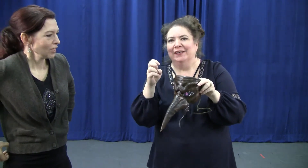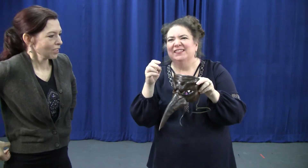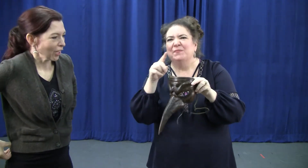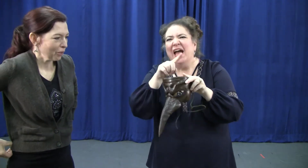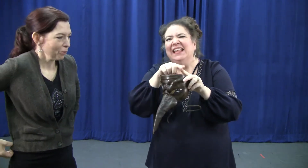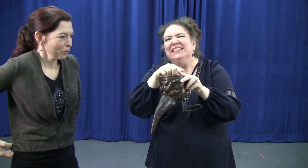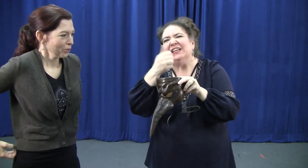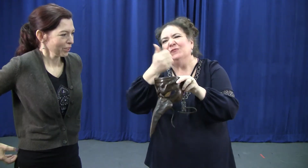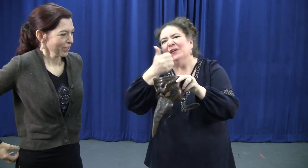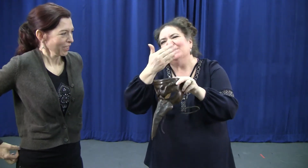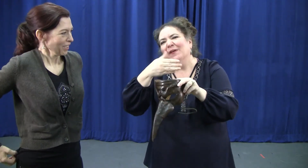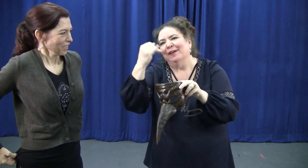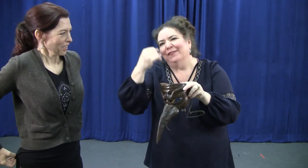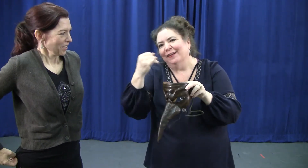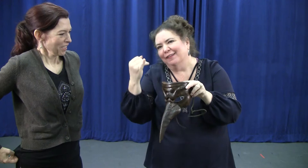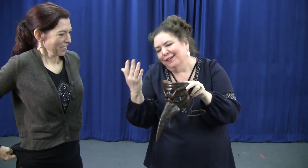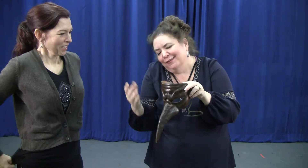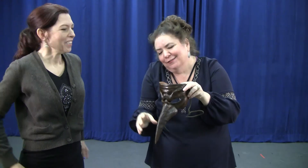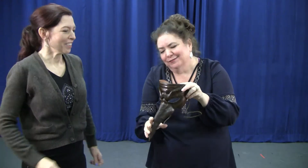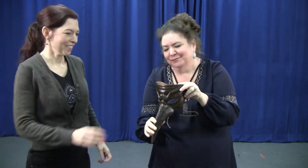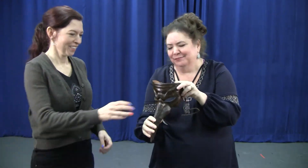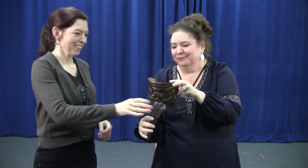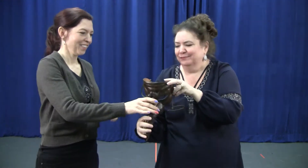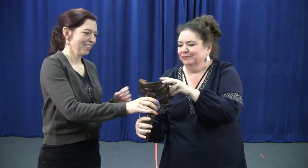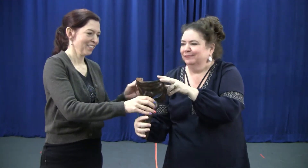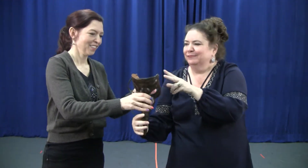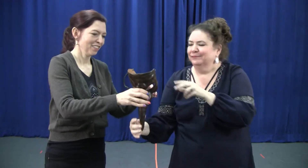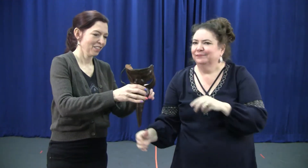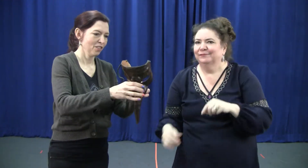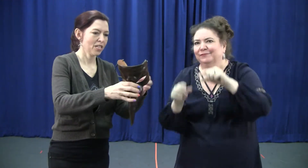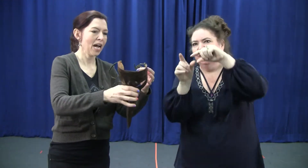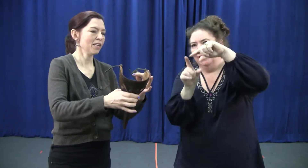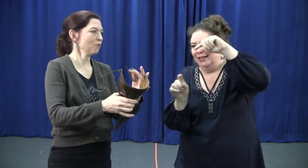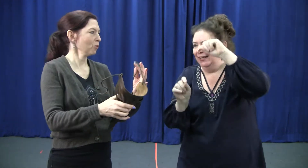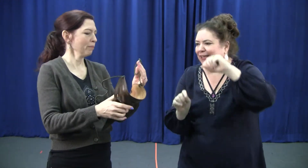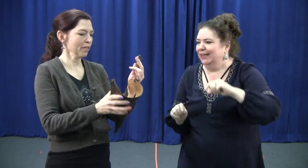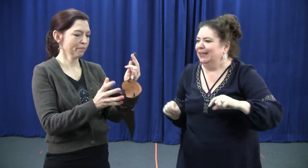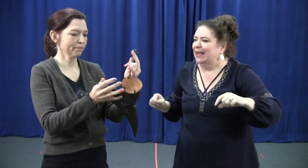it depends on which part of Italy. (Heather) Can you tie it for me? (Luane) Yeah..